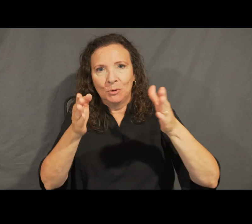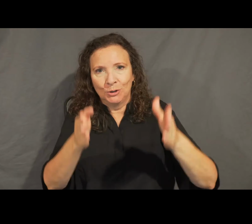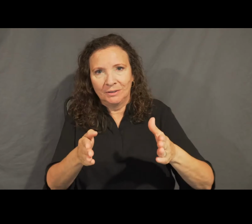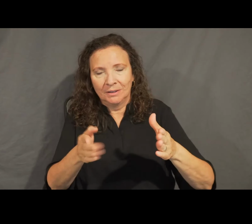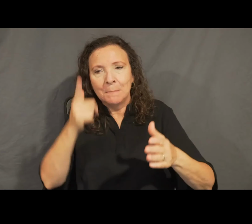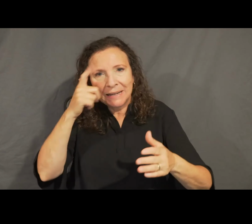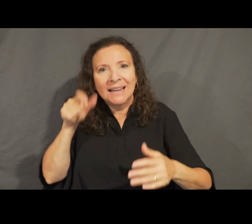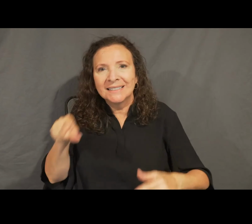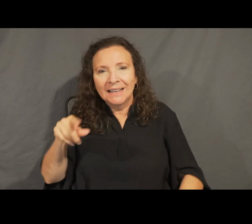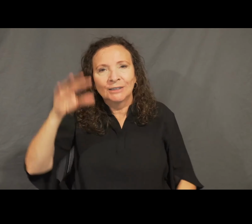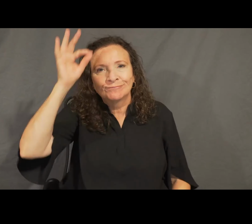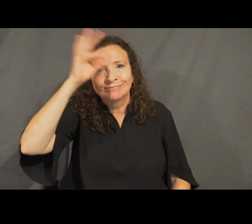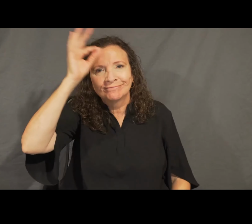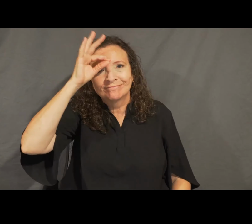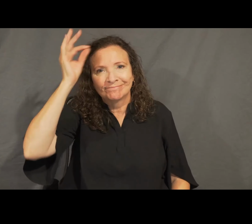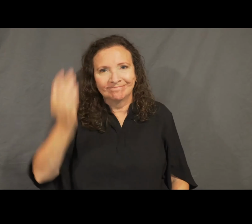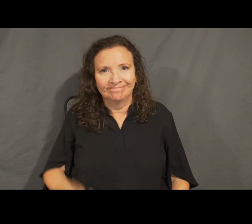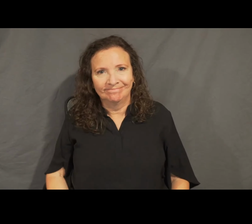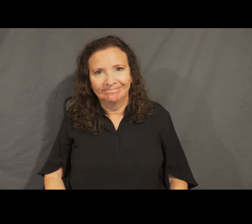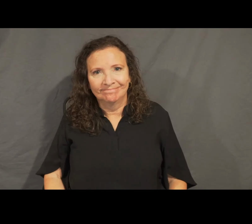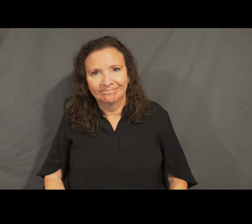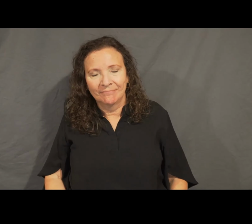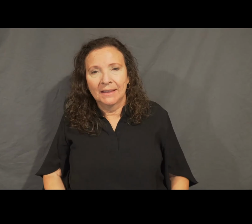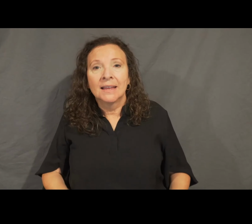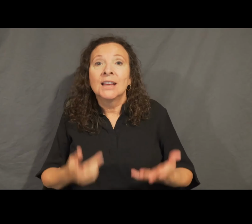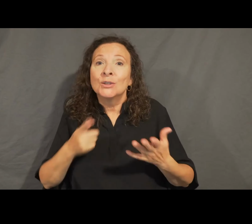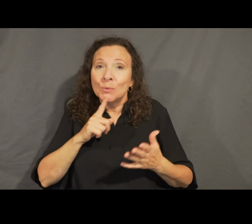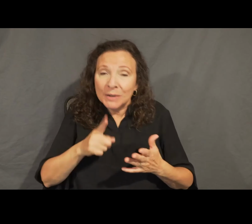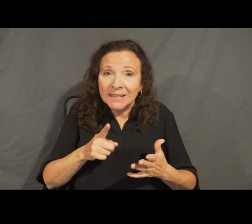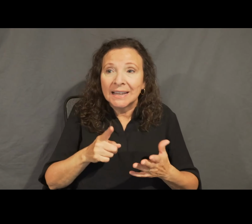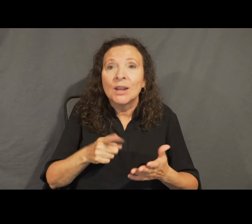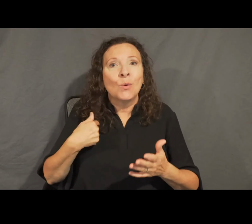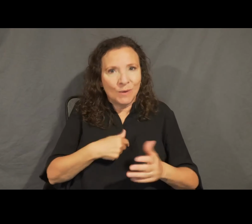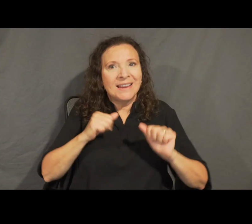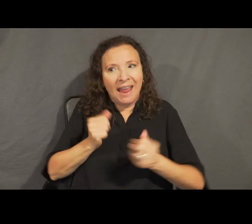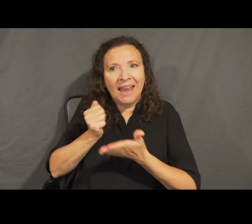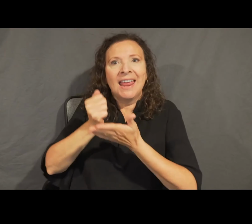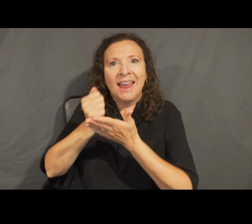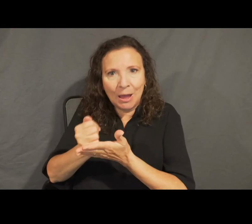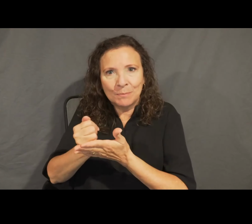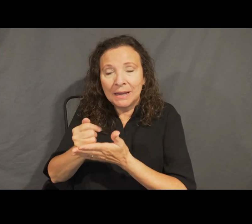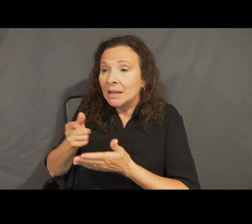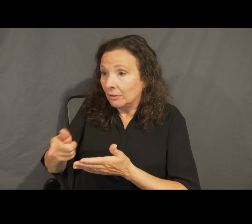There is an opportunity to help even the most experienced speakers get better by looking into inclusion.